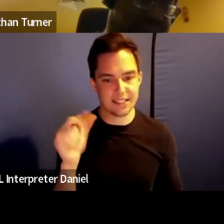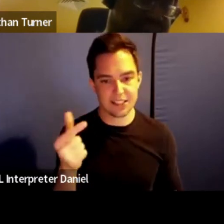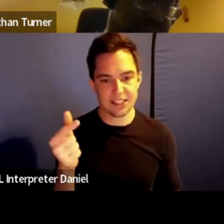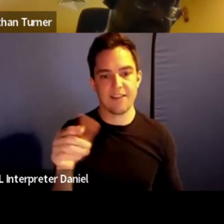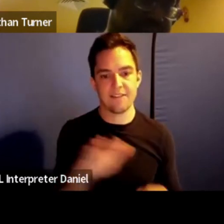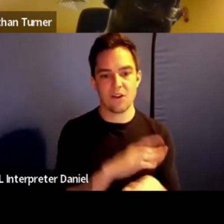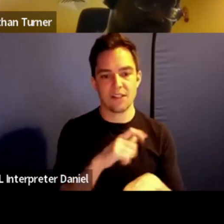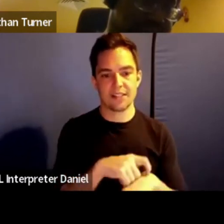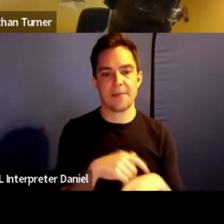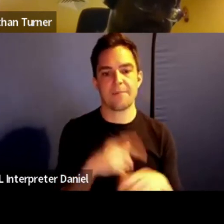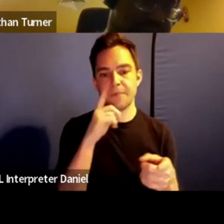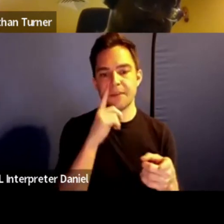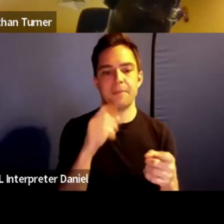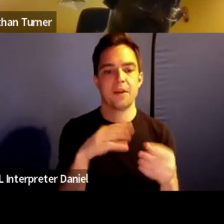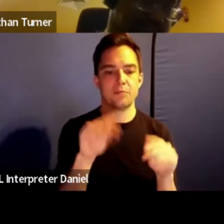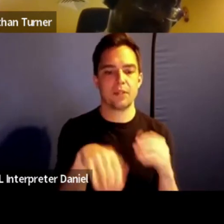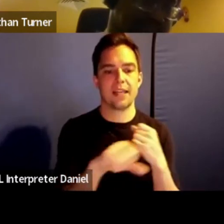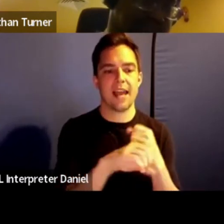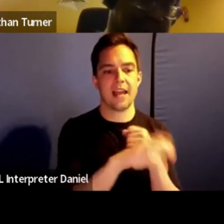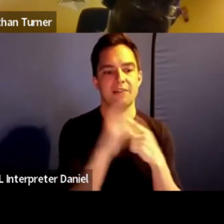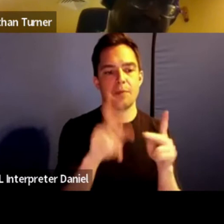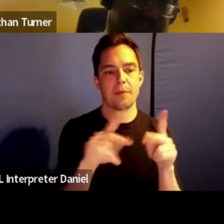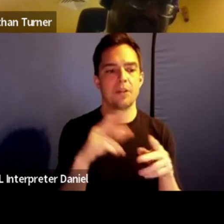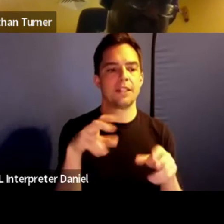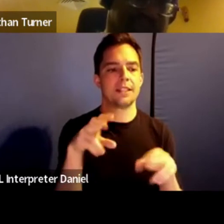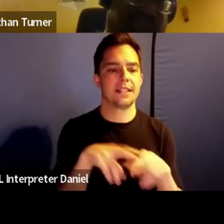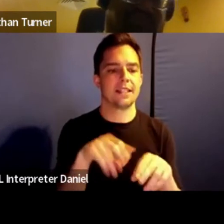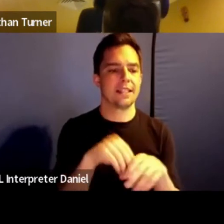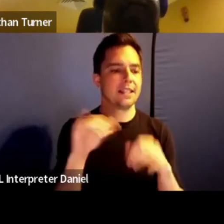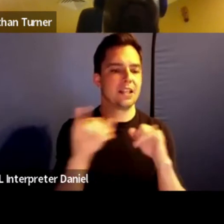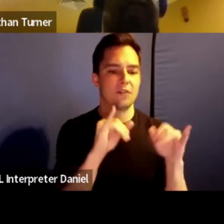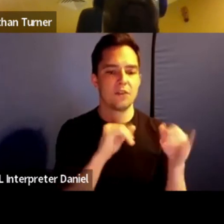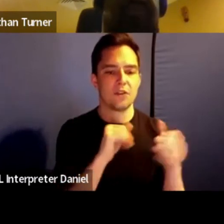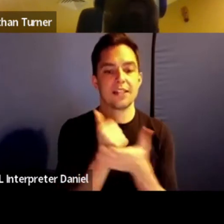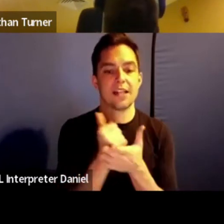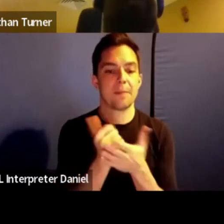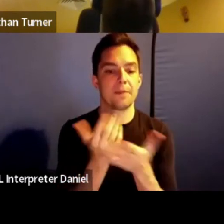putting ads up for people and sitting in on interviews and maybe helping to advocate for